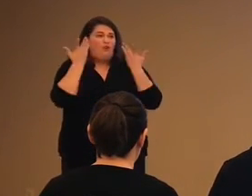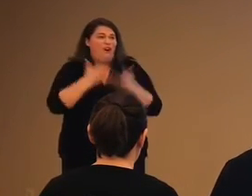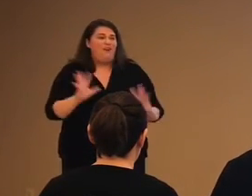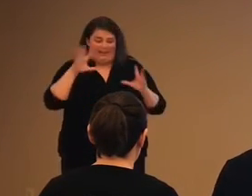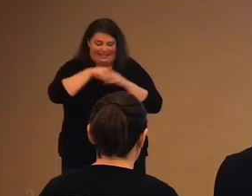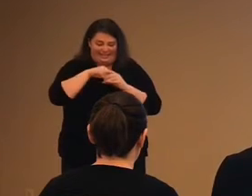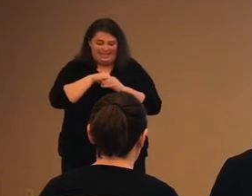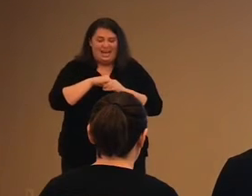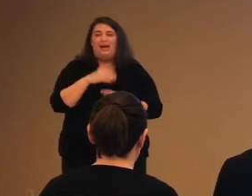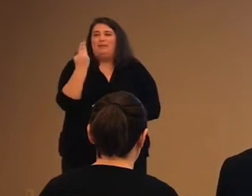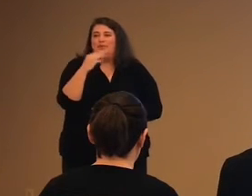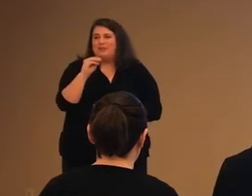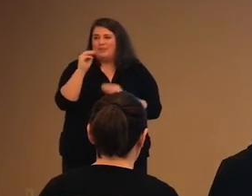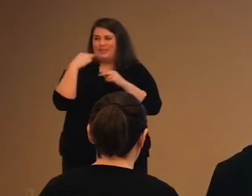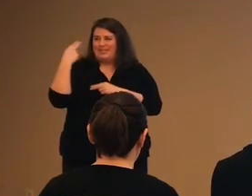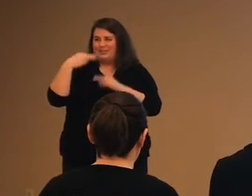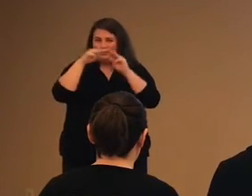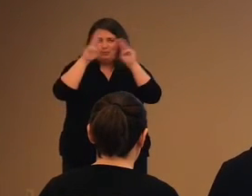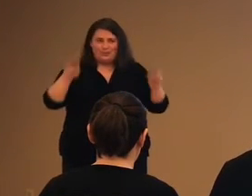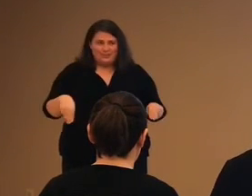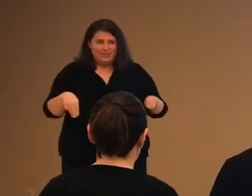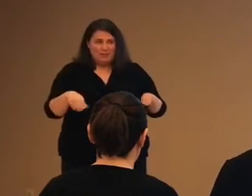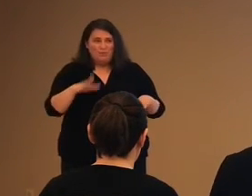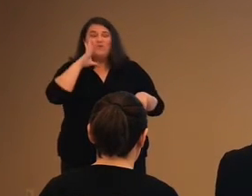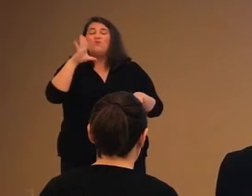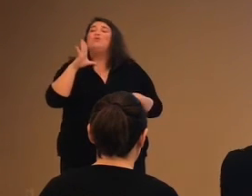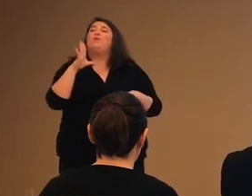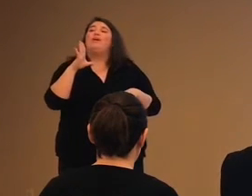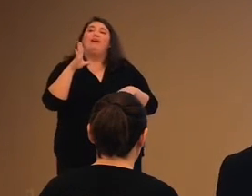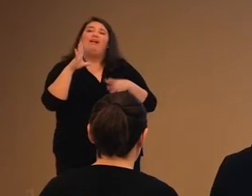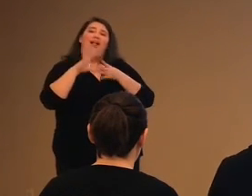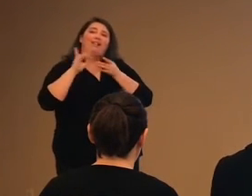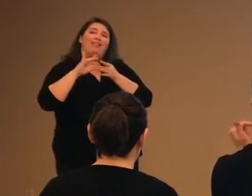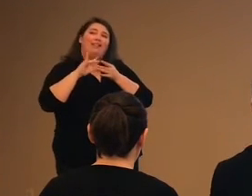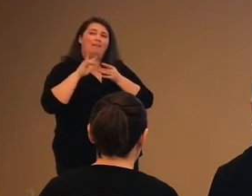And you're about to hear about the accessibility of the Missouri History Museum